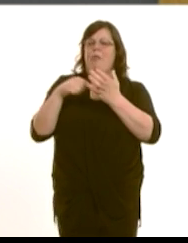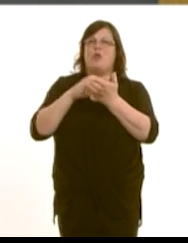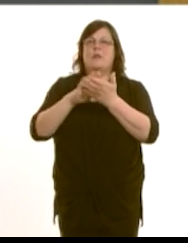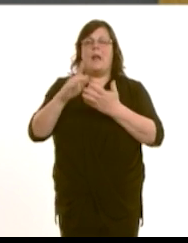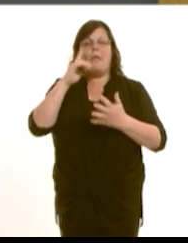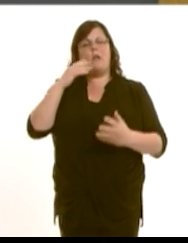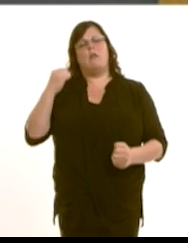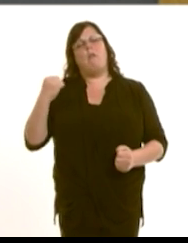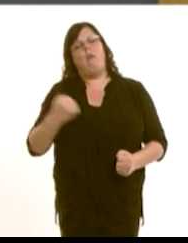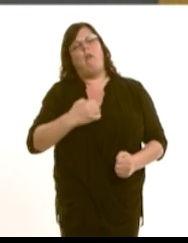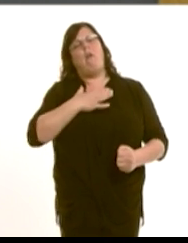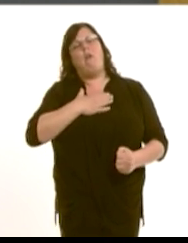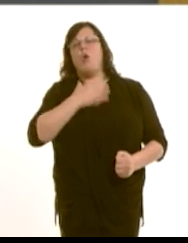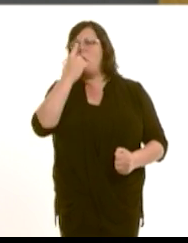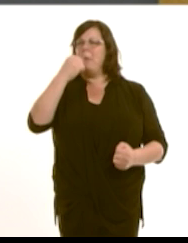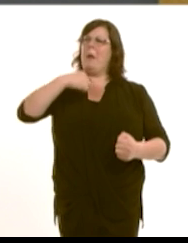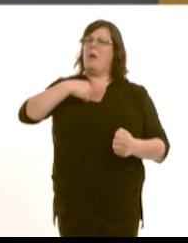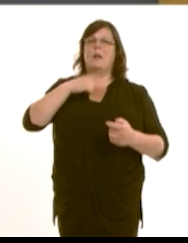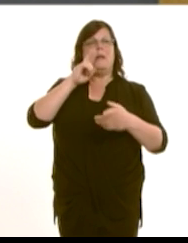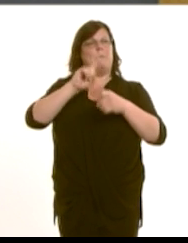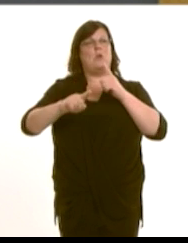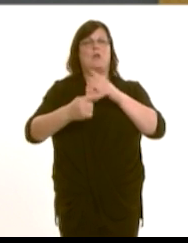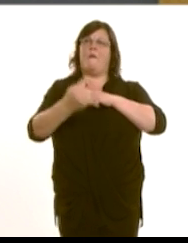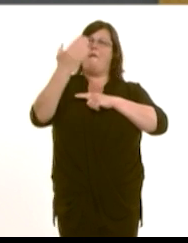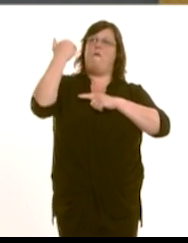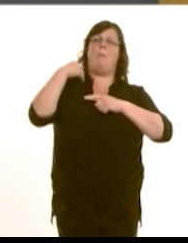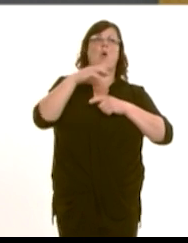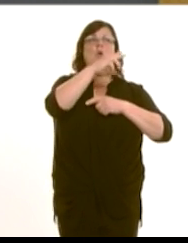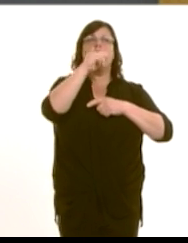usí, especially when a former Swansea City player won the tournament for Portugal.